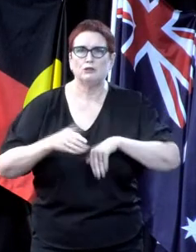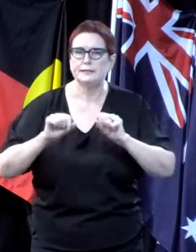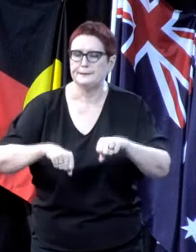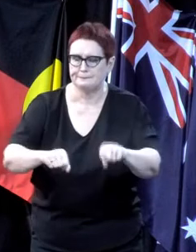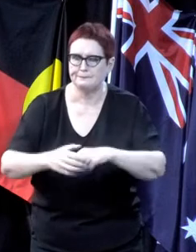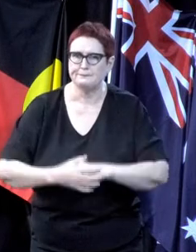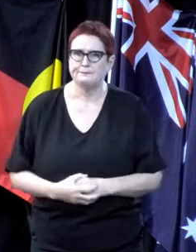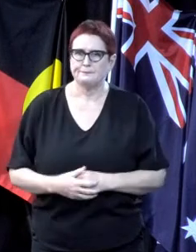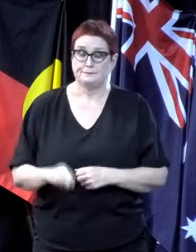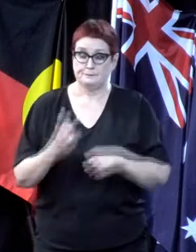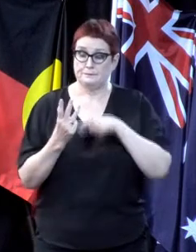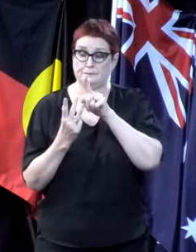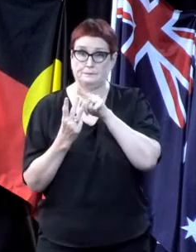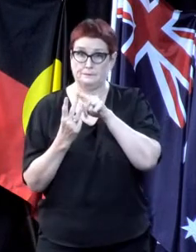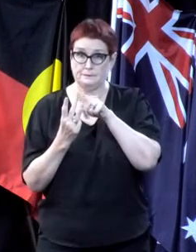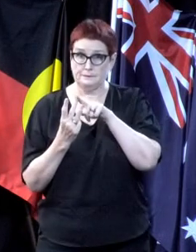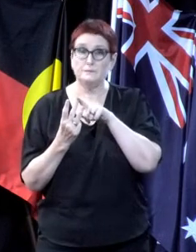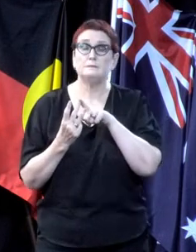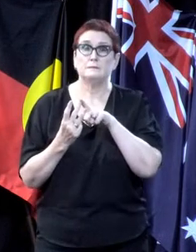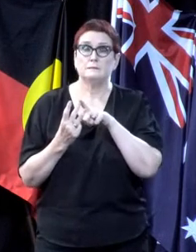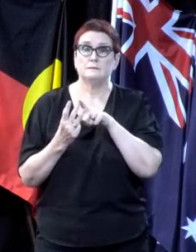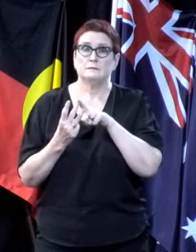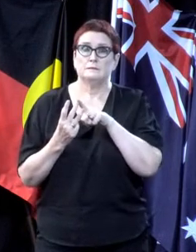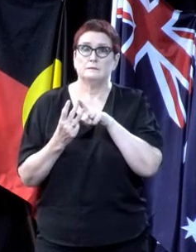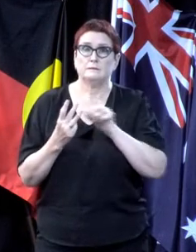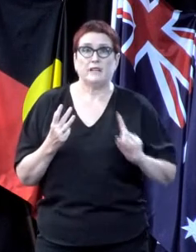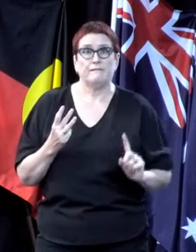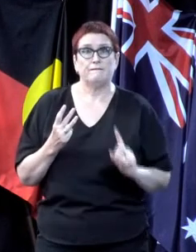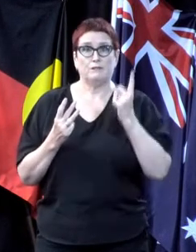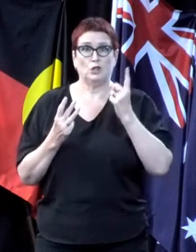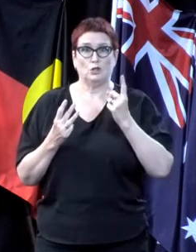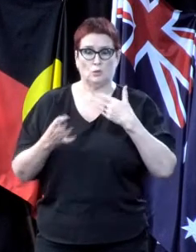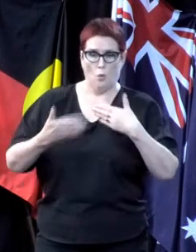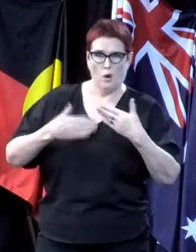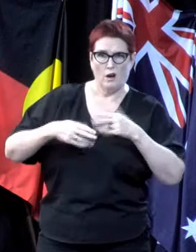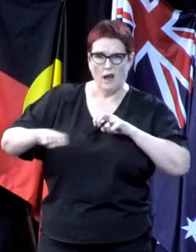Yes, when we first were doing our action plan and speaking